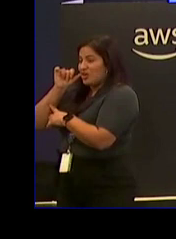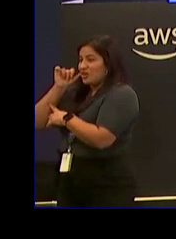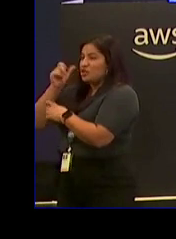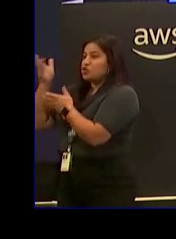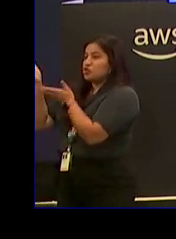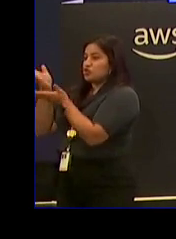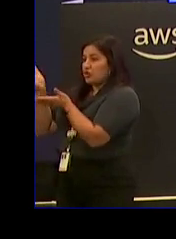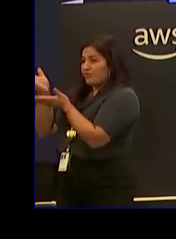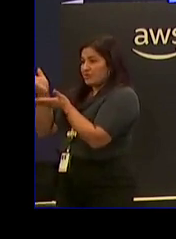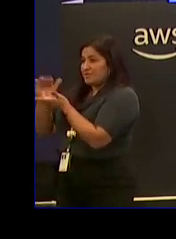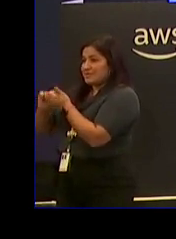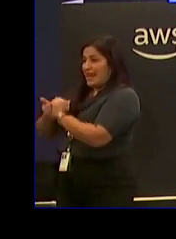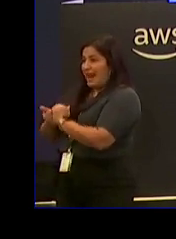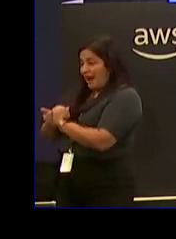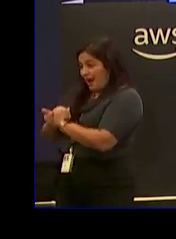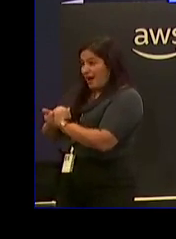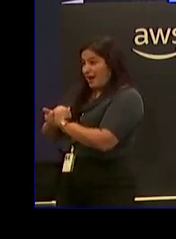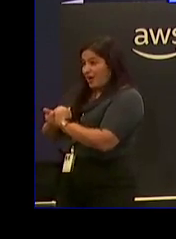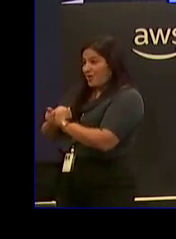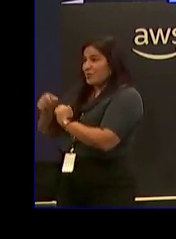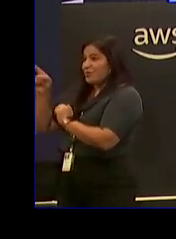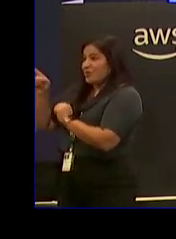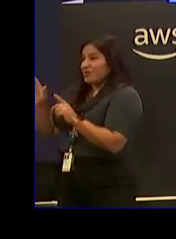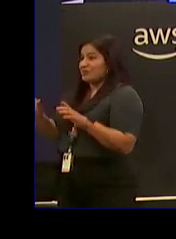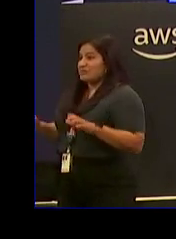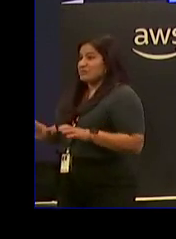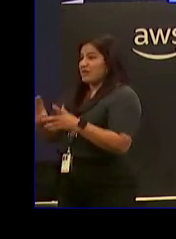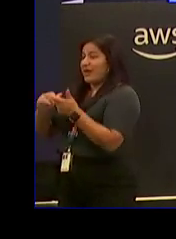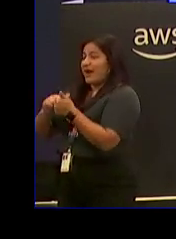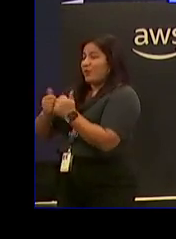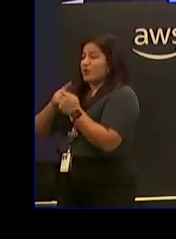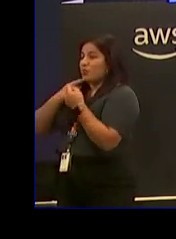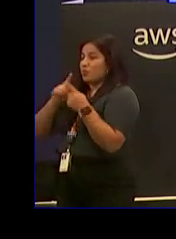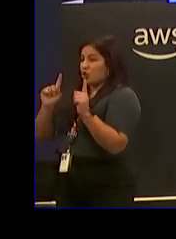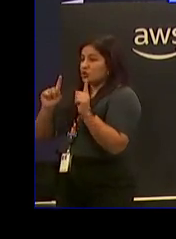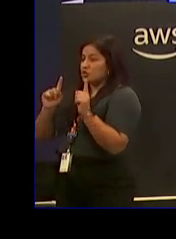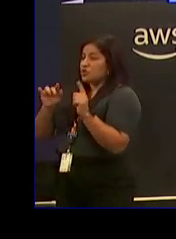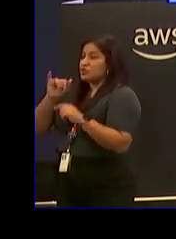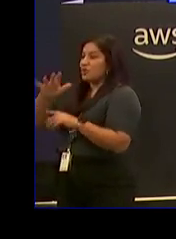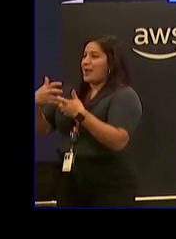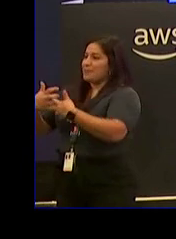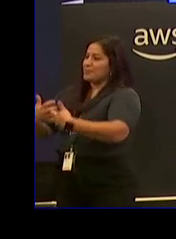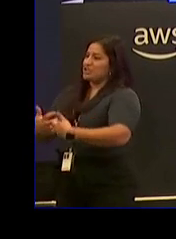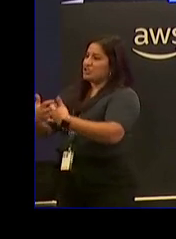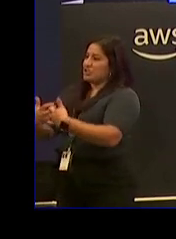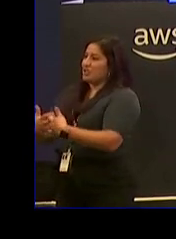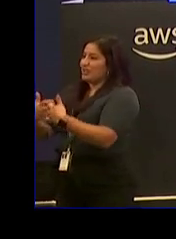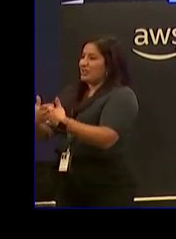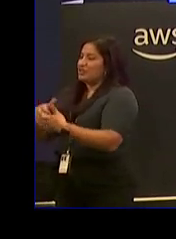what it does and how it works. So it's a vision machine learning service that makes it easy